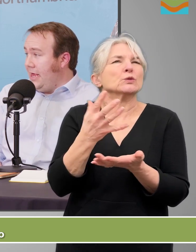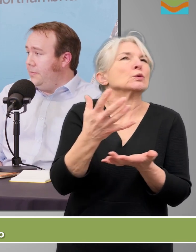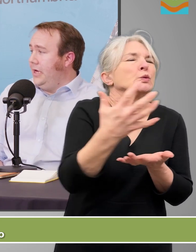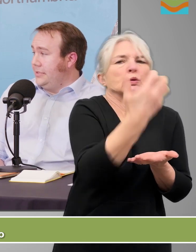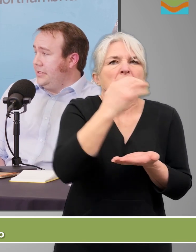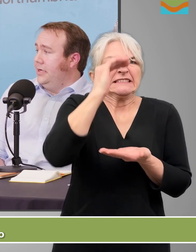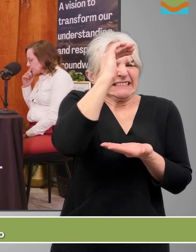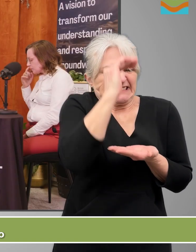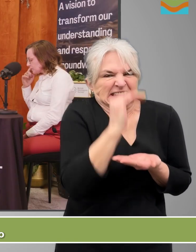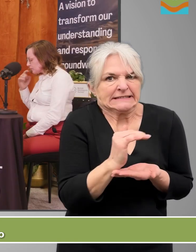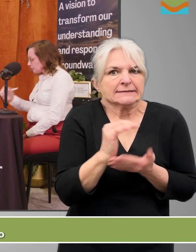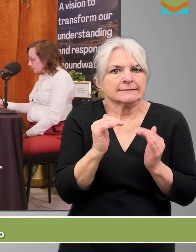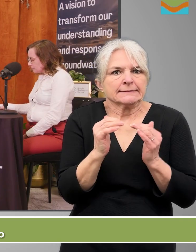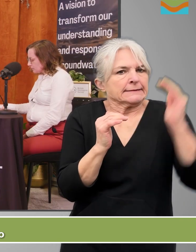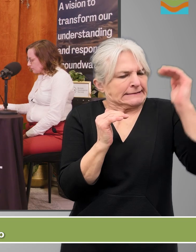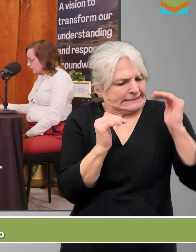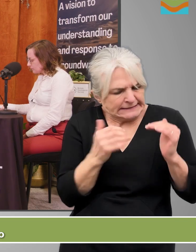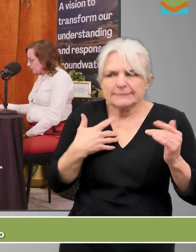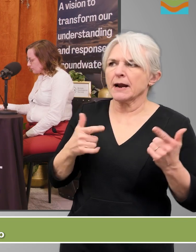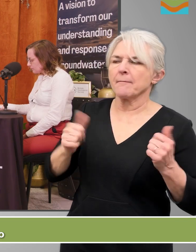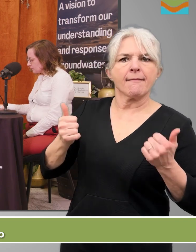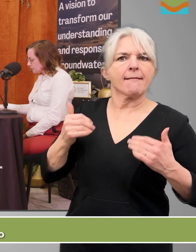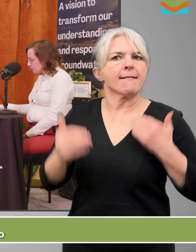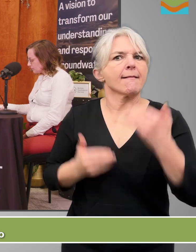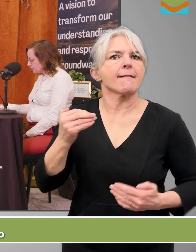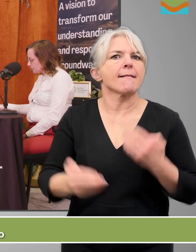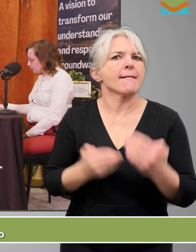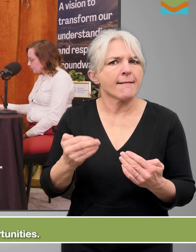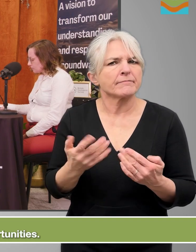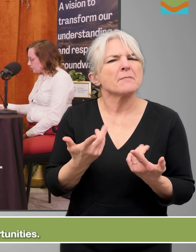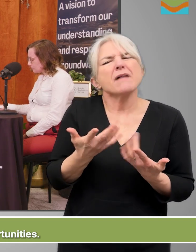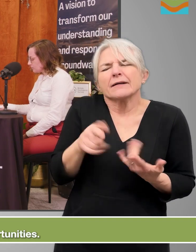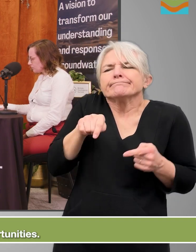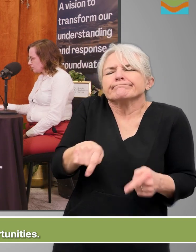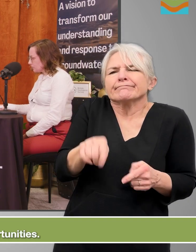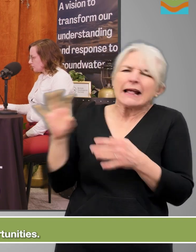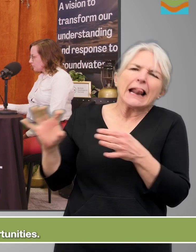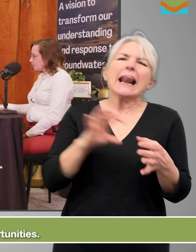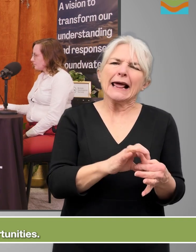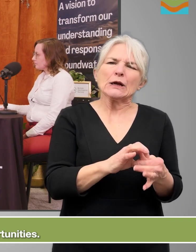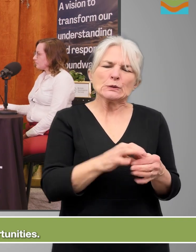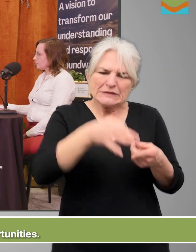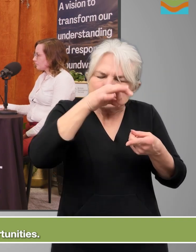answer again to then inform city councils as to how best to exploit these opportunities.